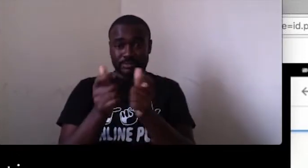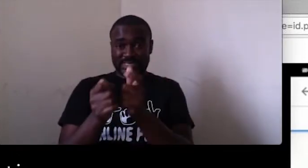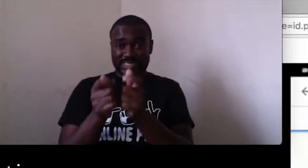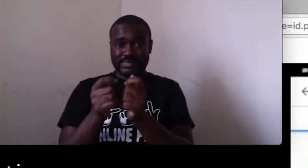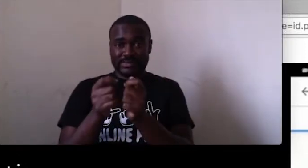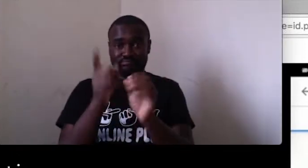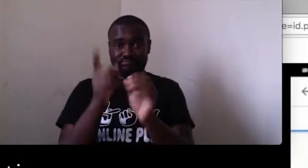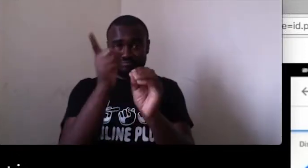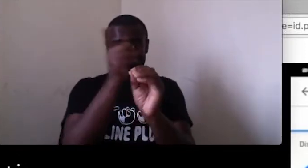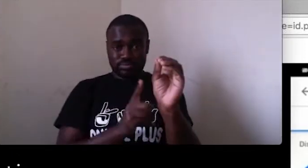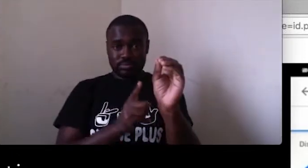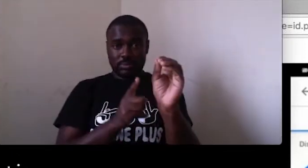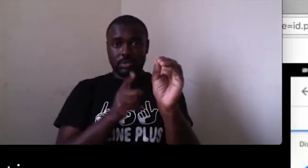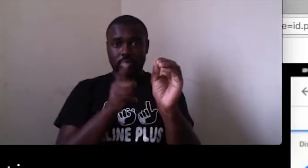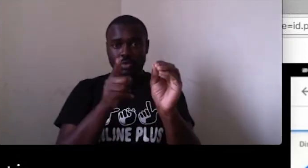So on Facebook Messenger